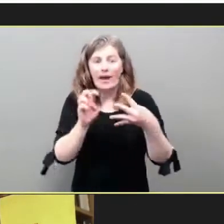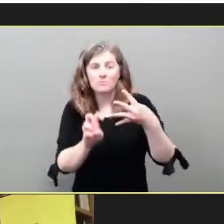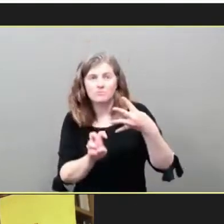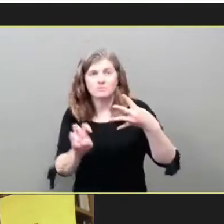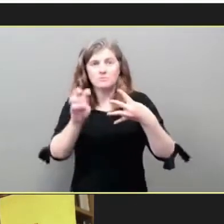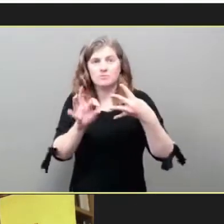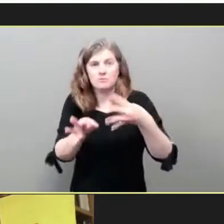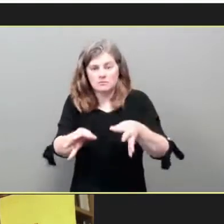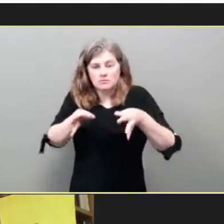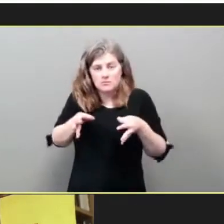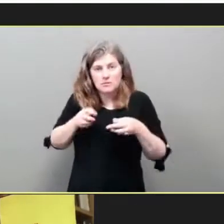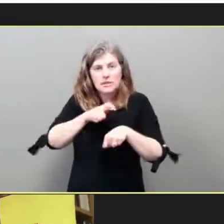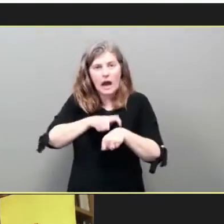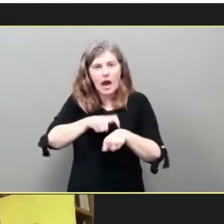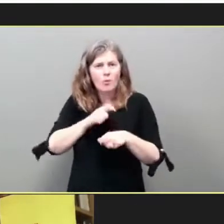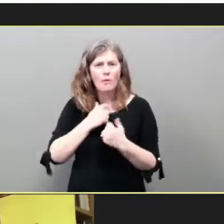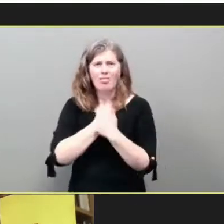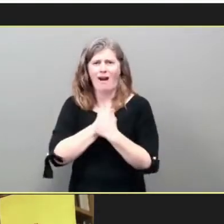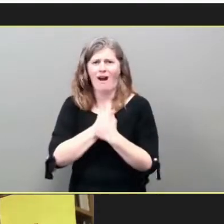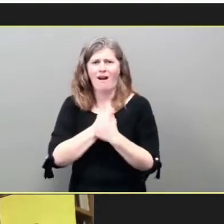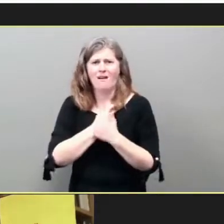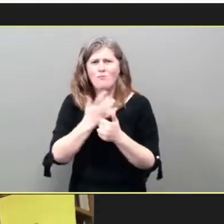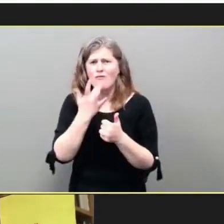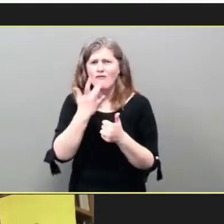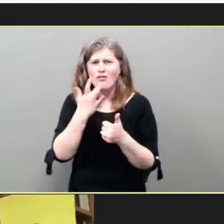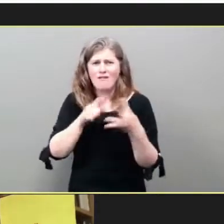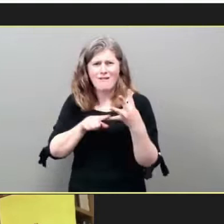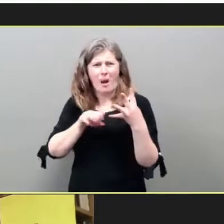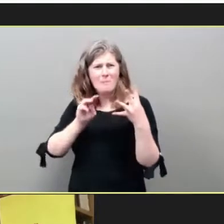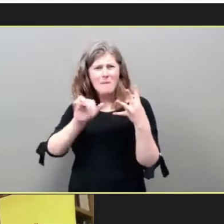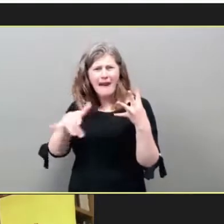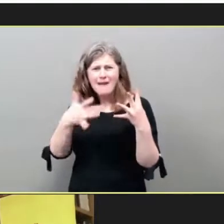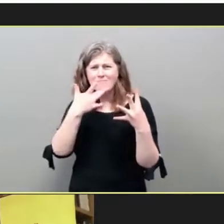would love to be done at the end of May. And I just remind our media partners